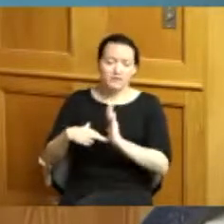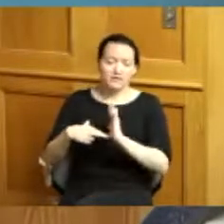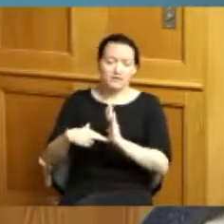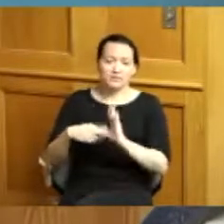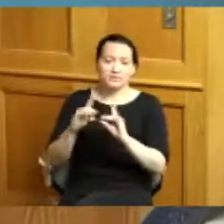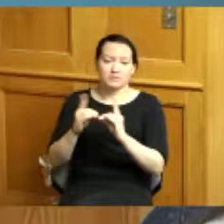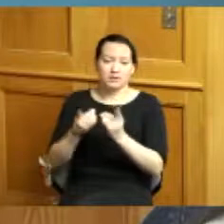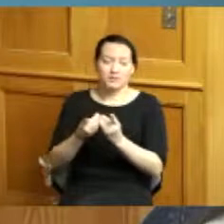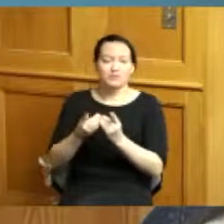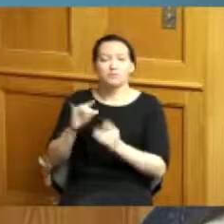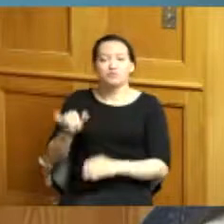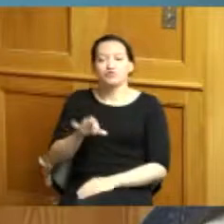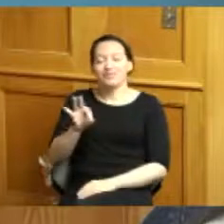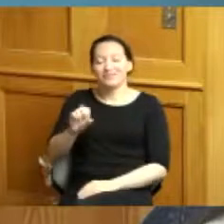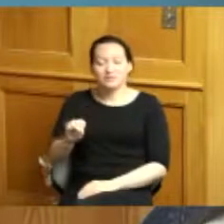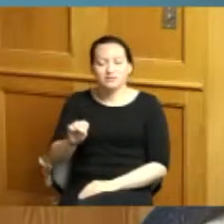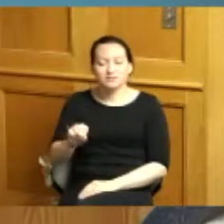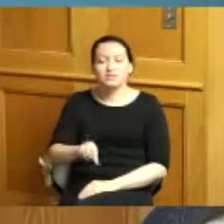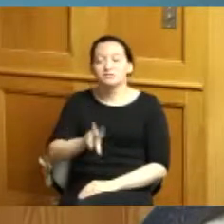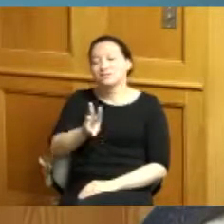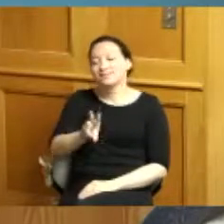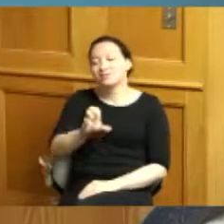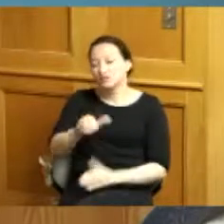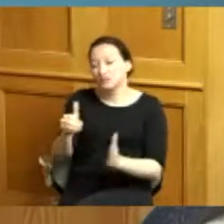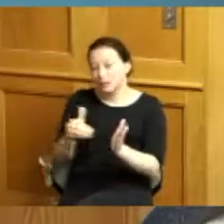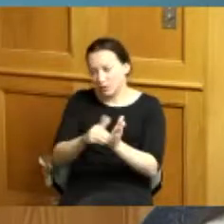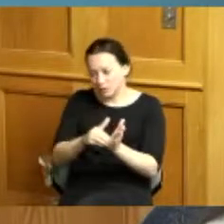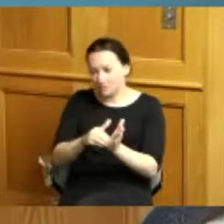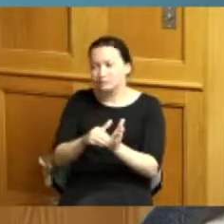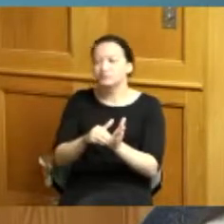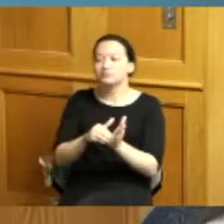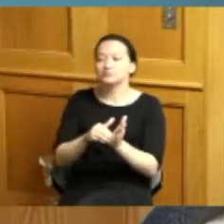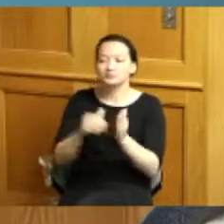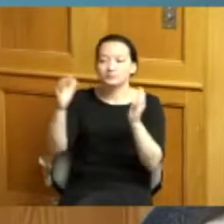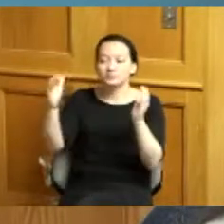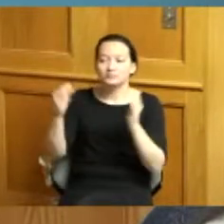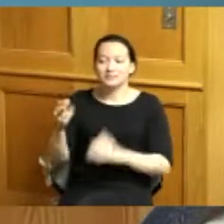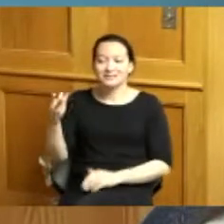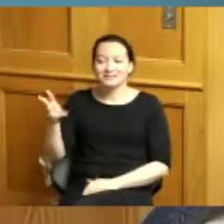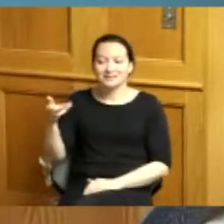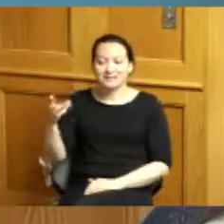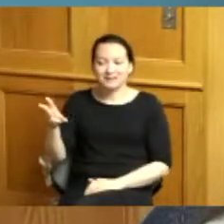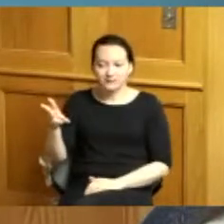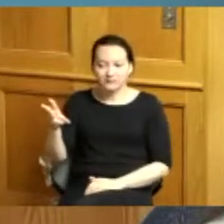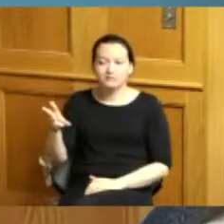Department of Jobs and Family Services for six hundred thousand then item number 16 on behalf of